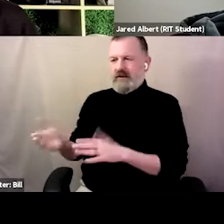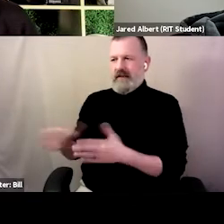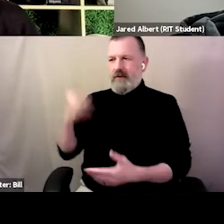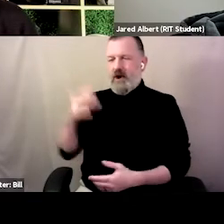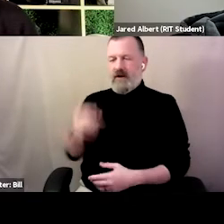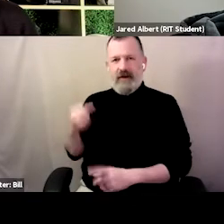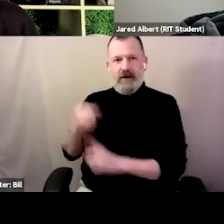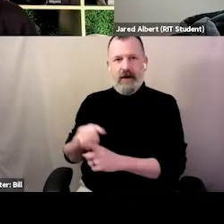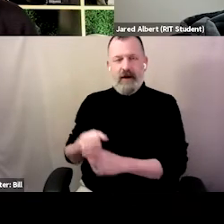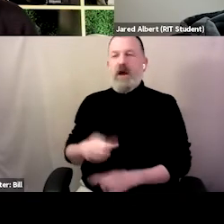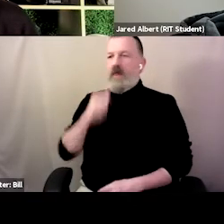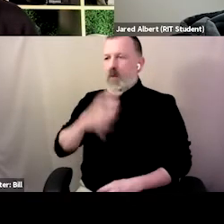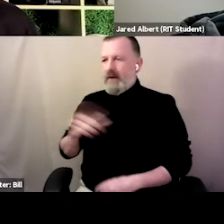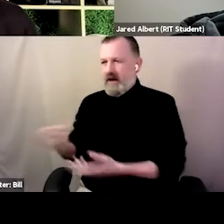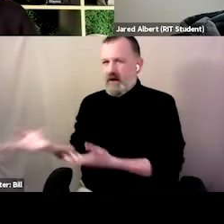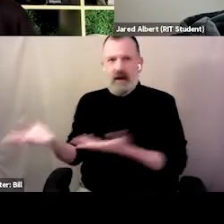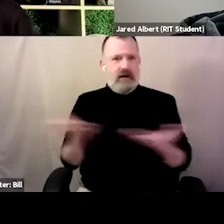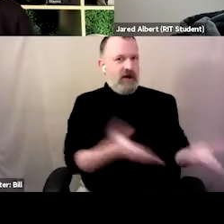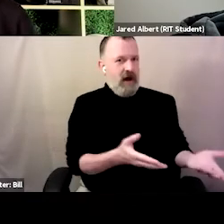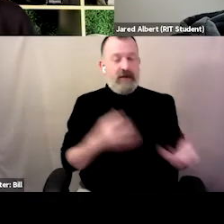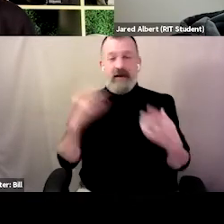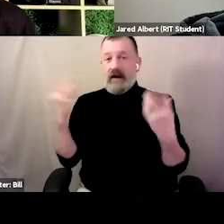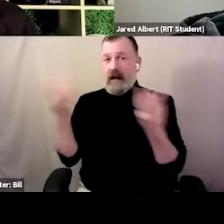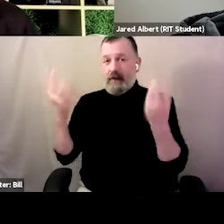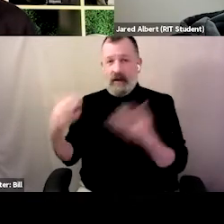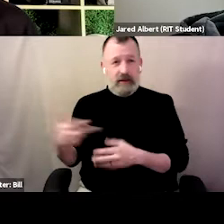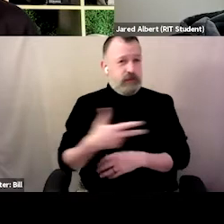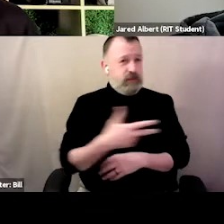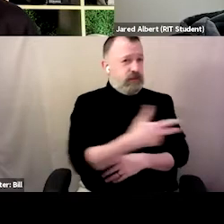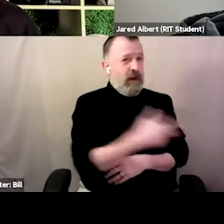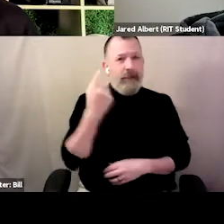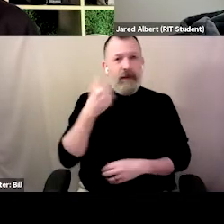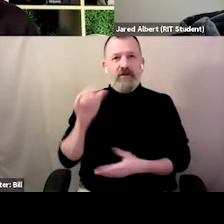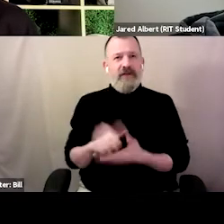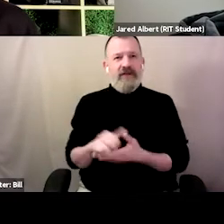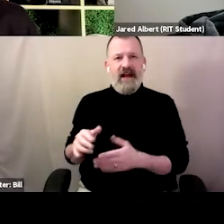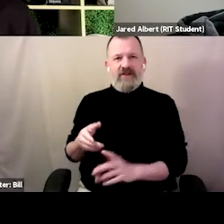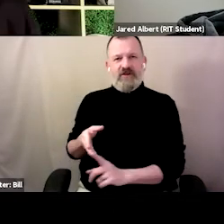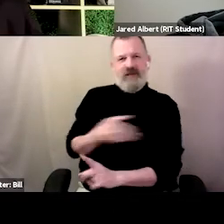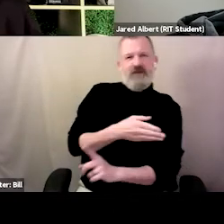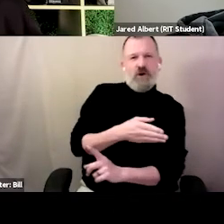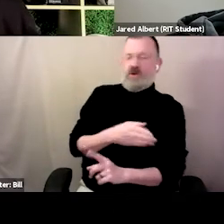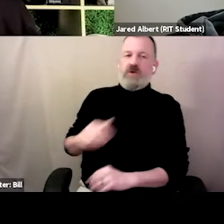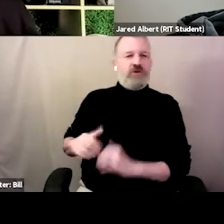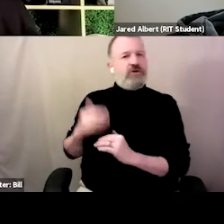and died in the ambulance due to the extended length of that diversion. CalebBarlow: So, you know, we now know that this